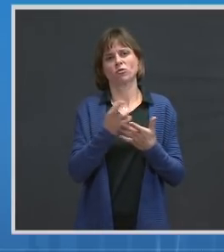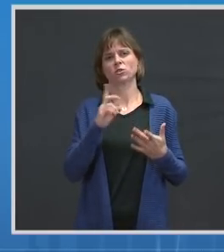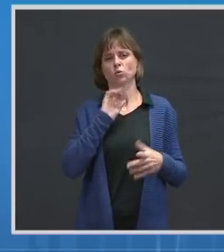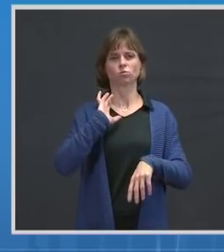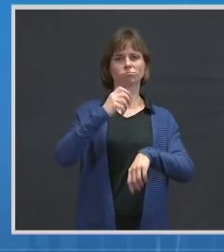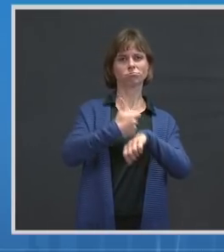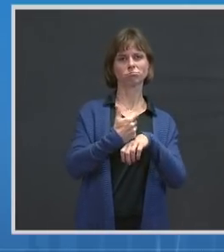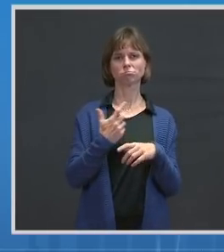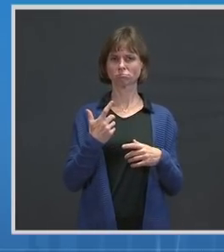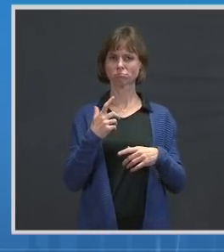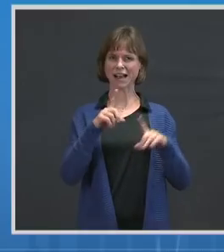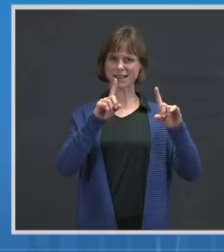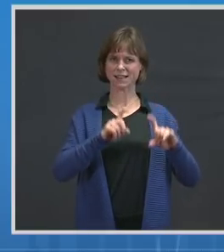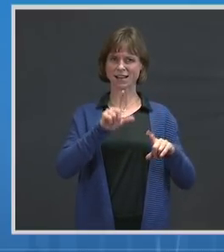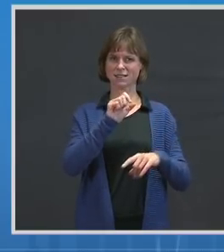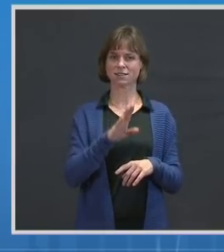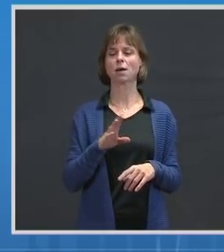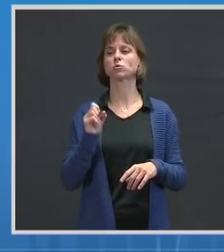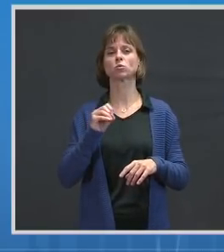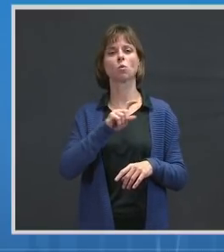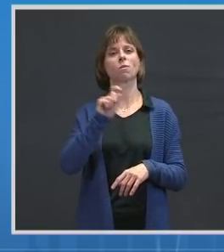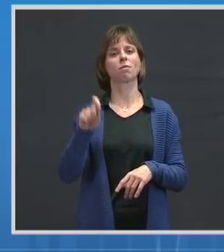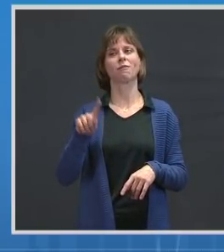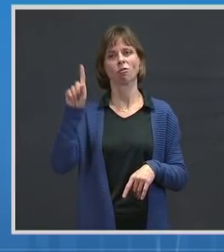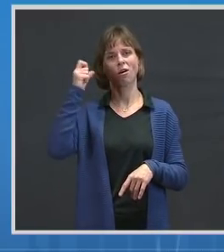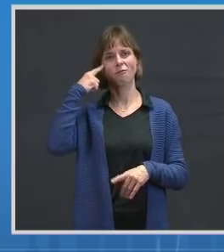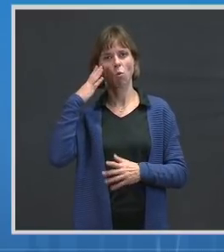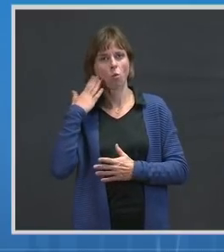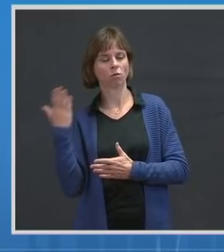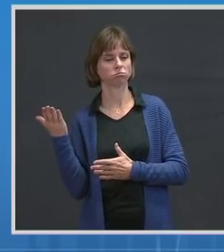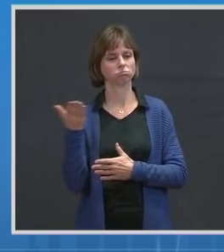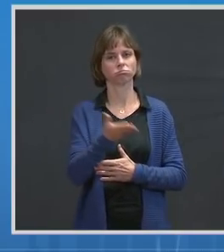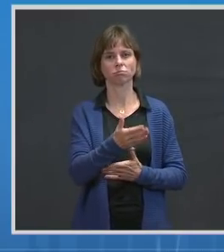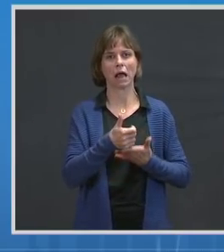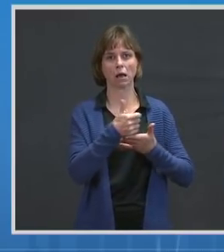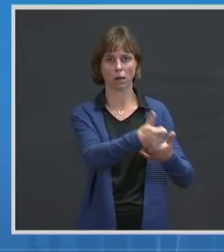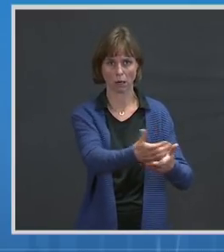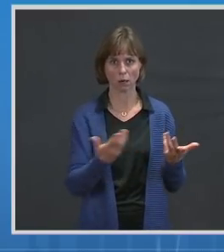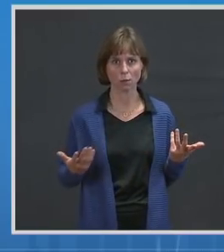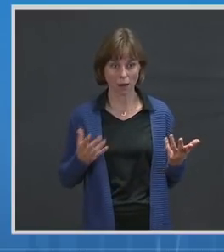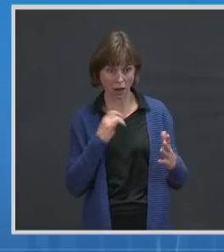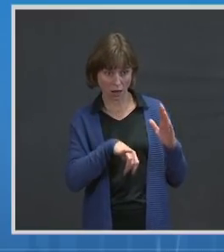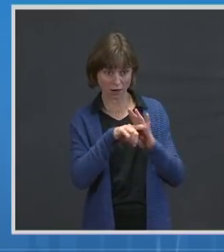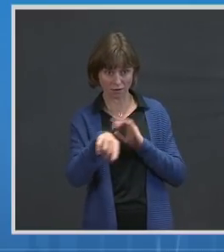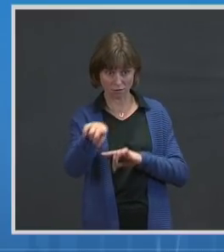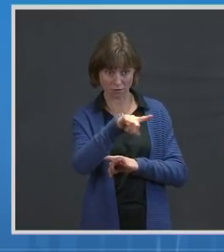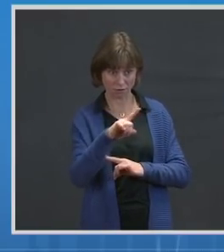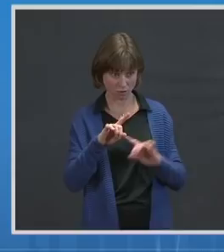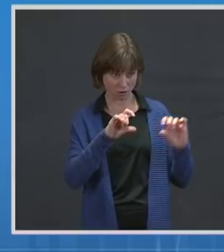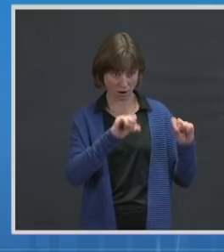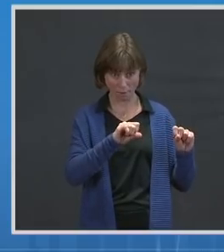and that's where the government can be a facilitator. We'll identify existing testing capacity, match it to an area of need,